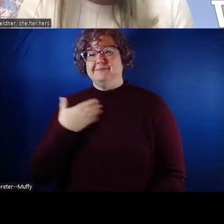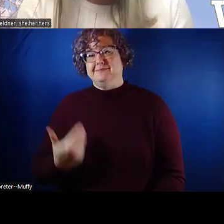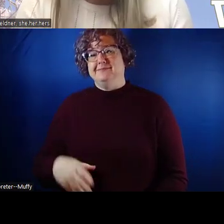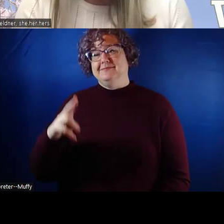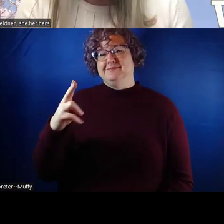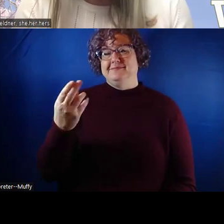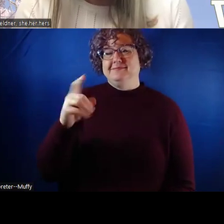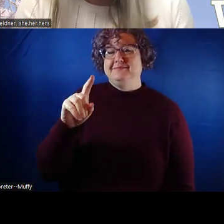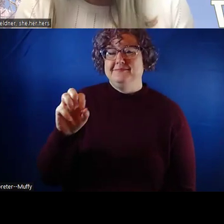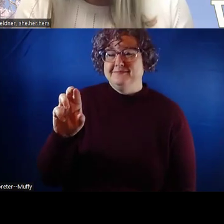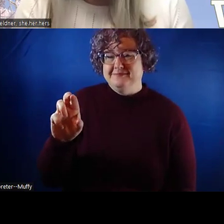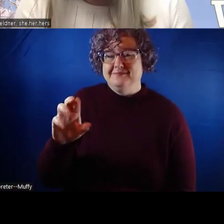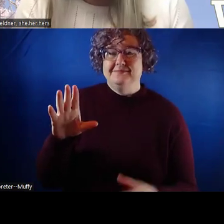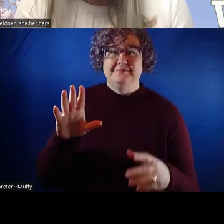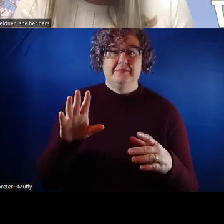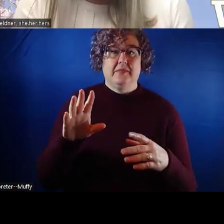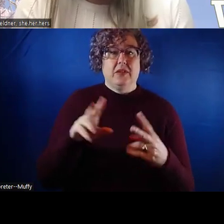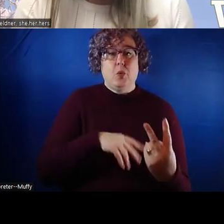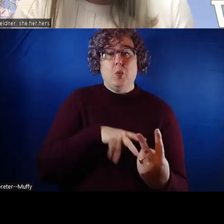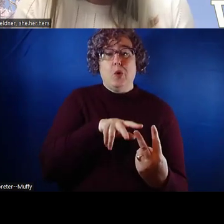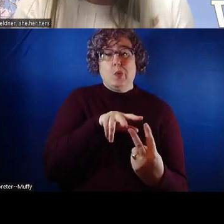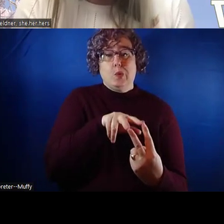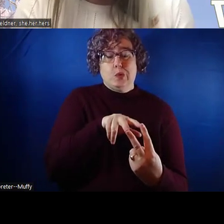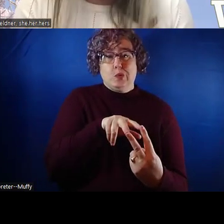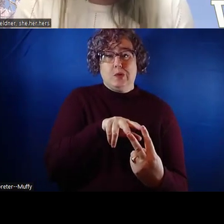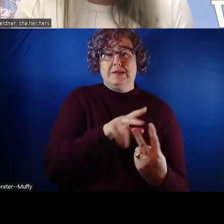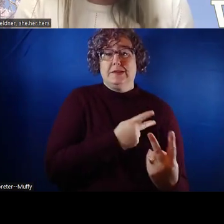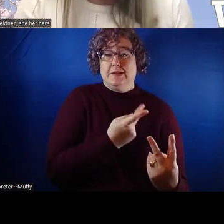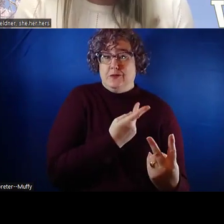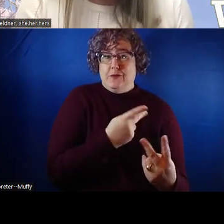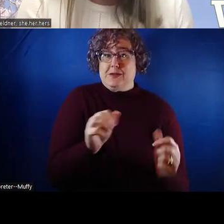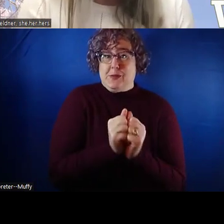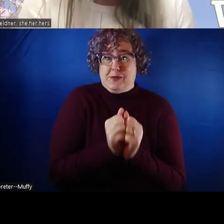and in spaces where Heather Evans and I are present together,